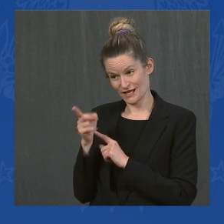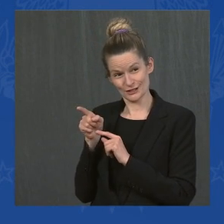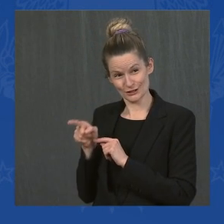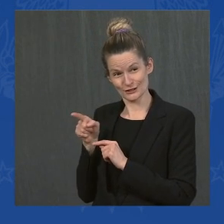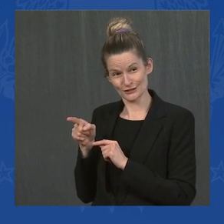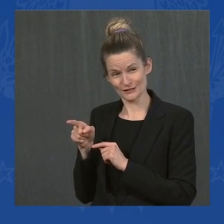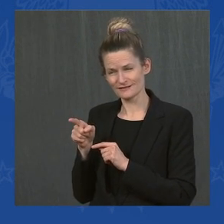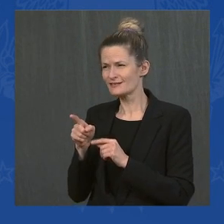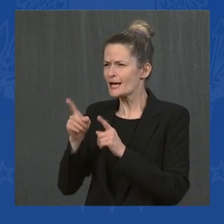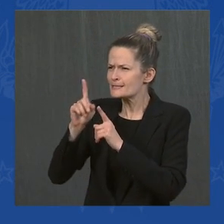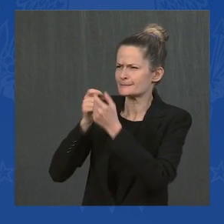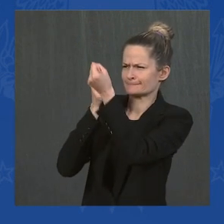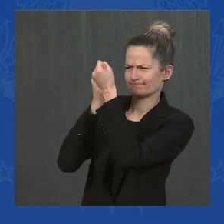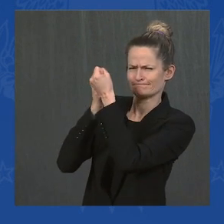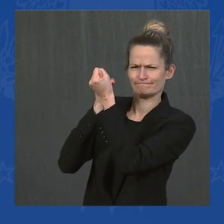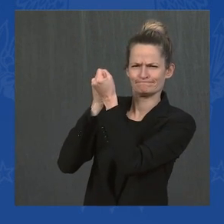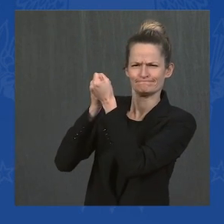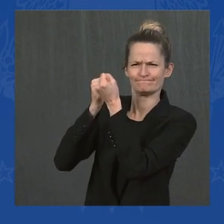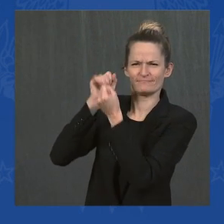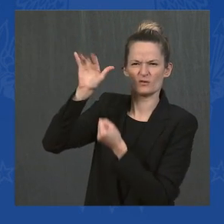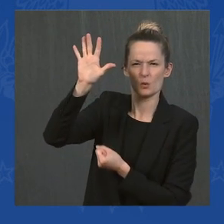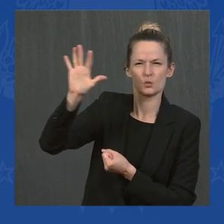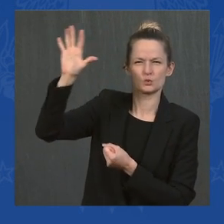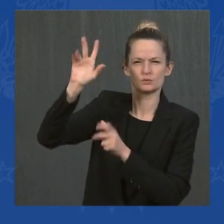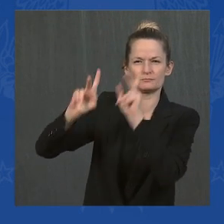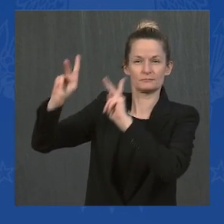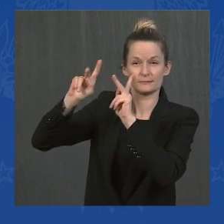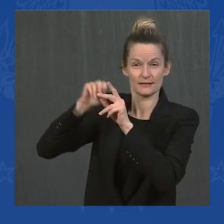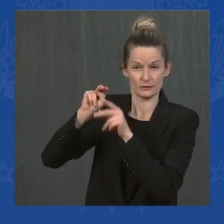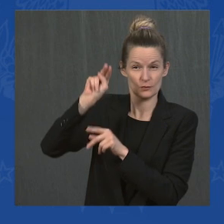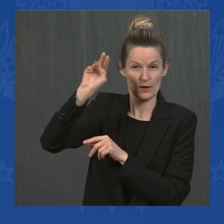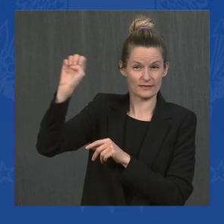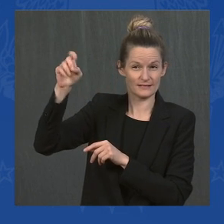You gave them a hard time, and you ended up on the doorstep, in a bag.